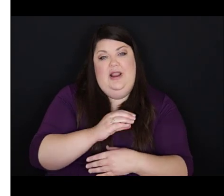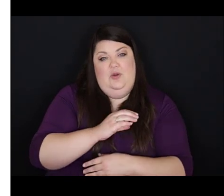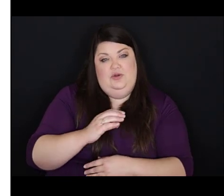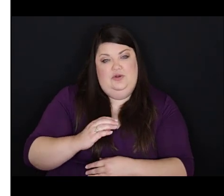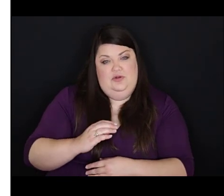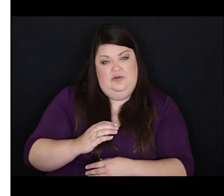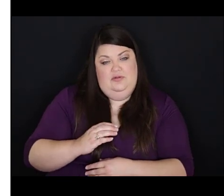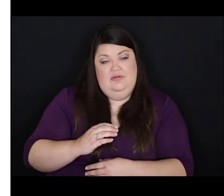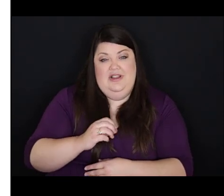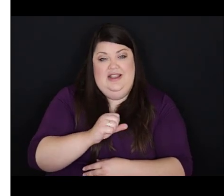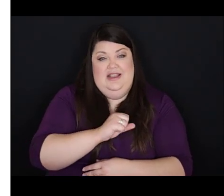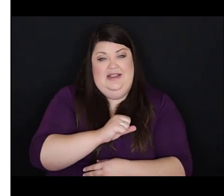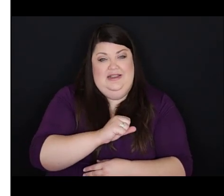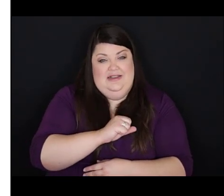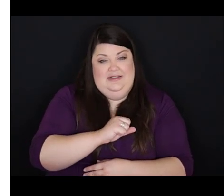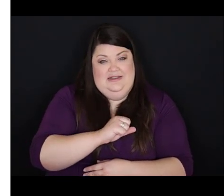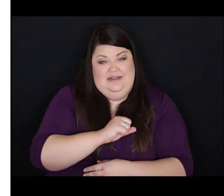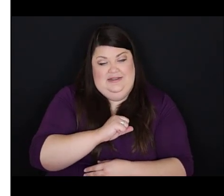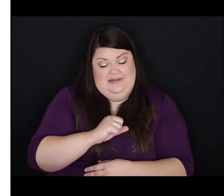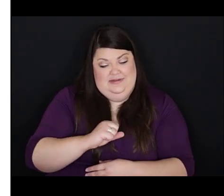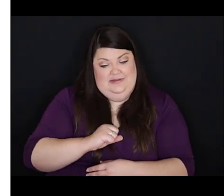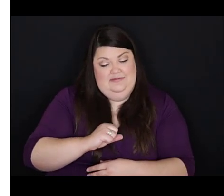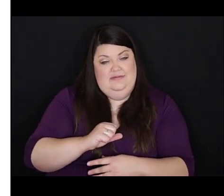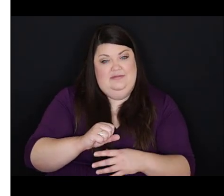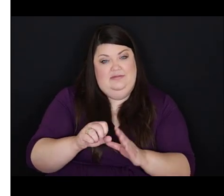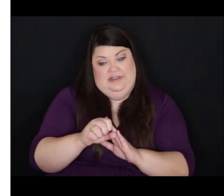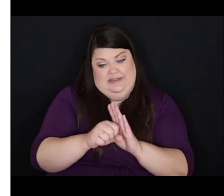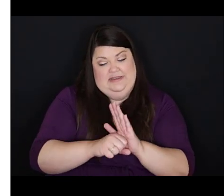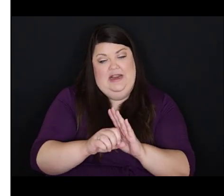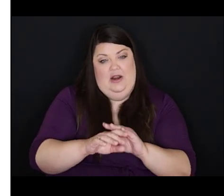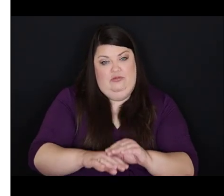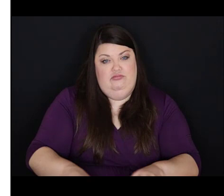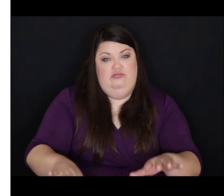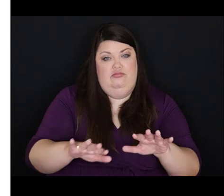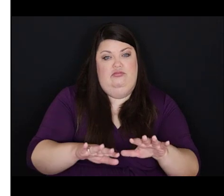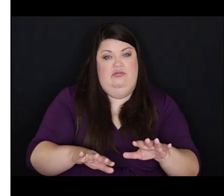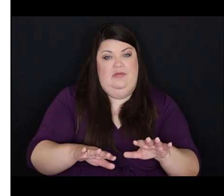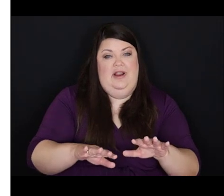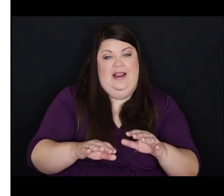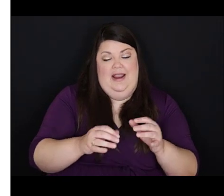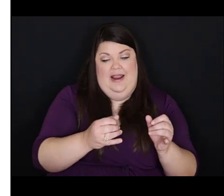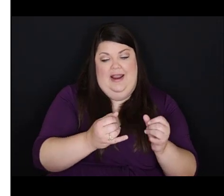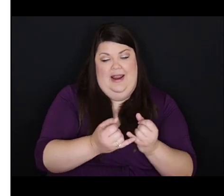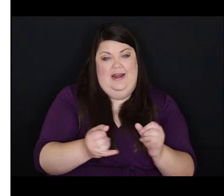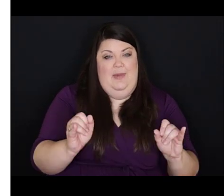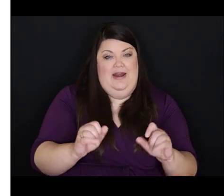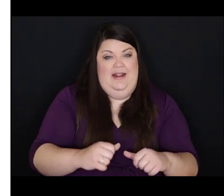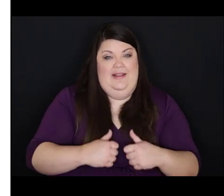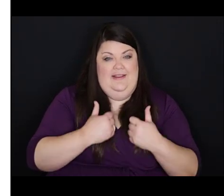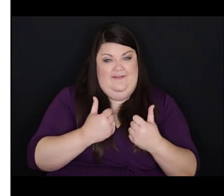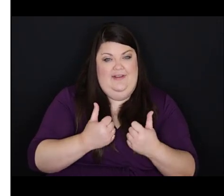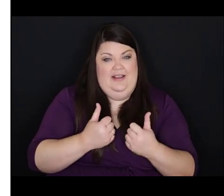Statewide Independent Living Council (SILC), other areas, as applicable,